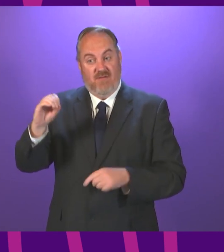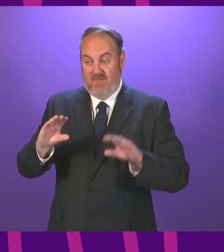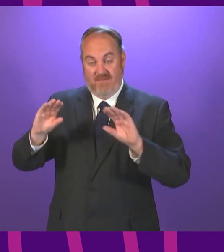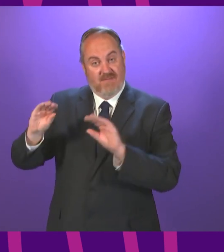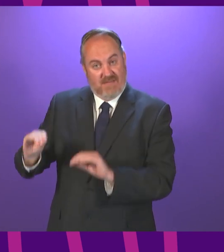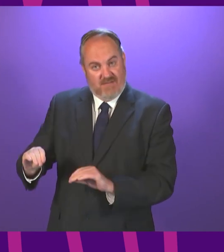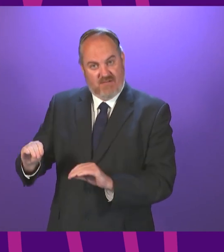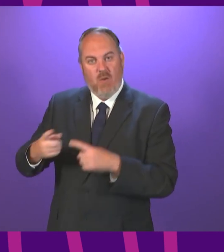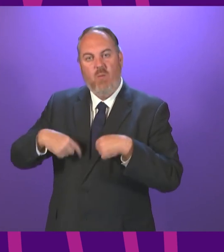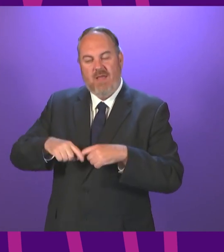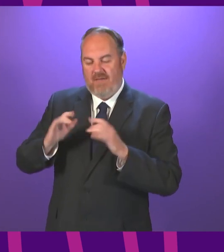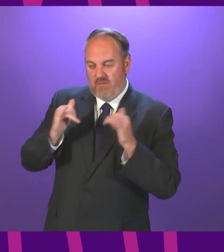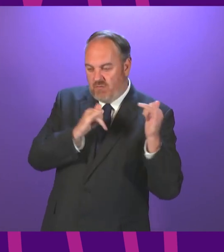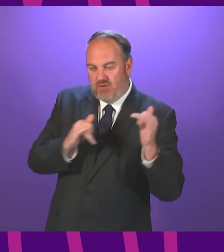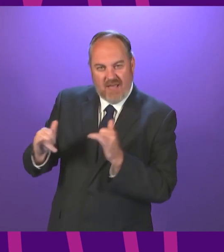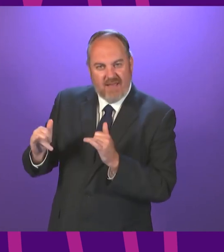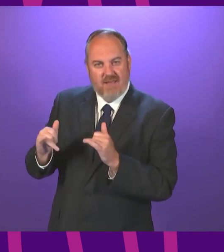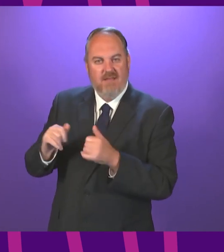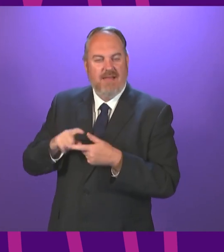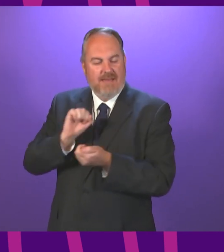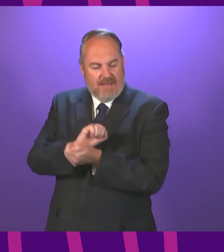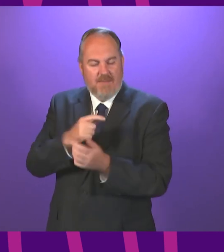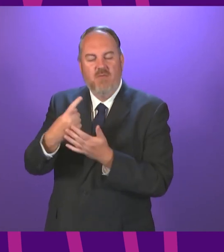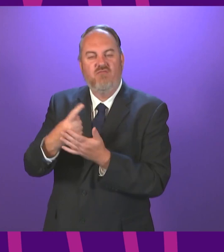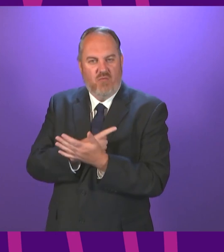baseline measures, such as wearing of face coverings, be in place for a period longer.